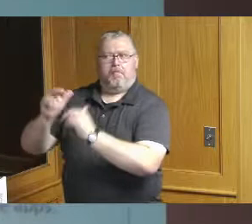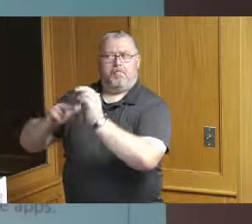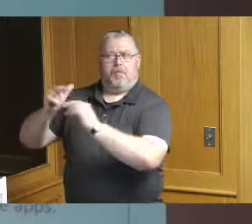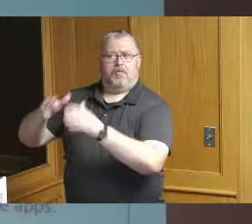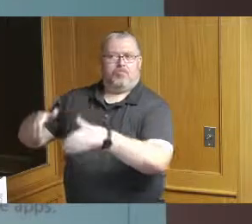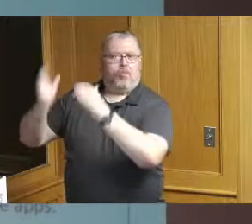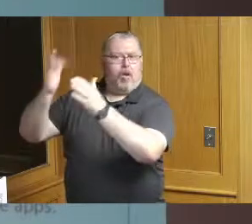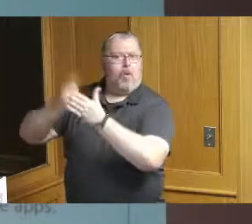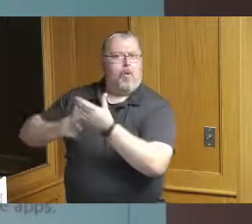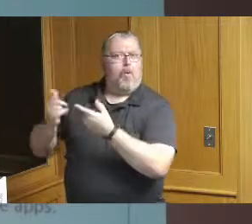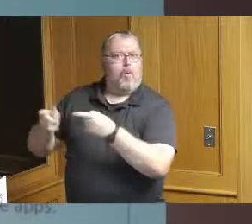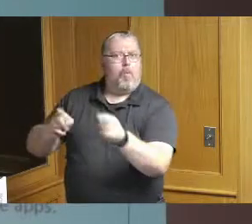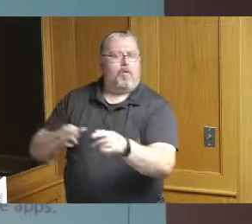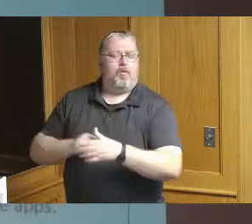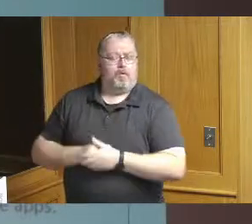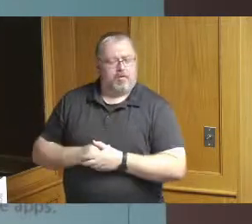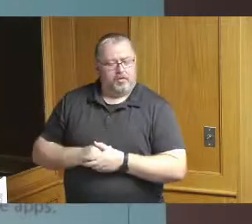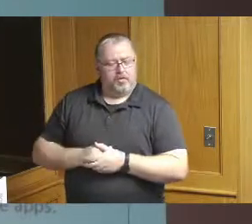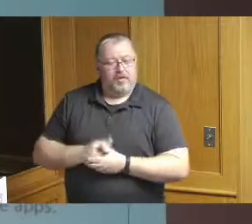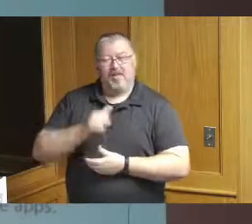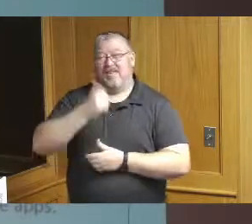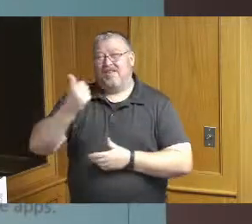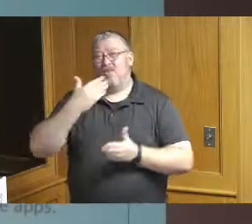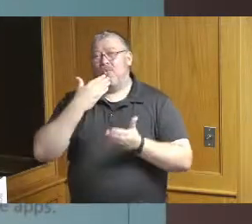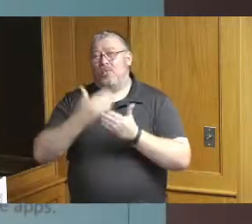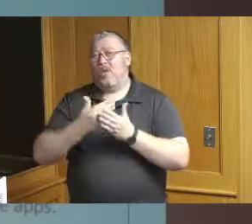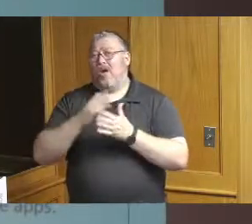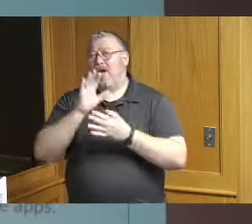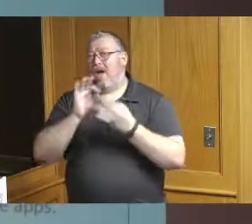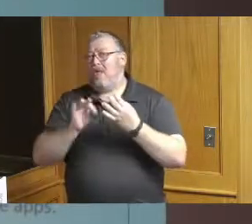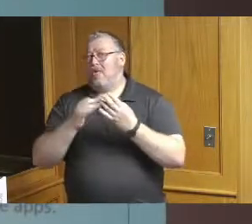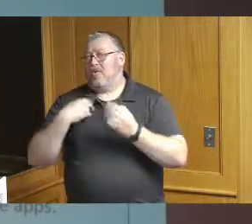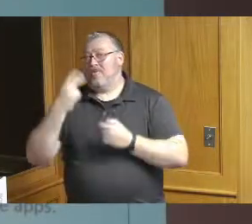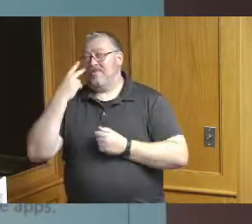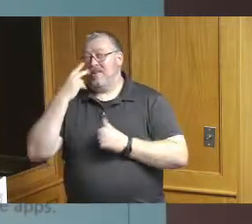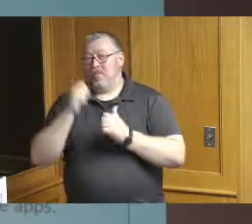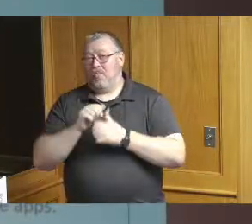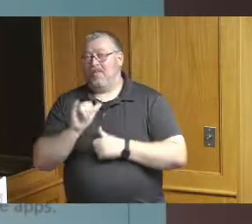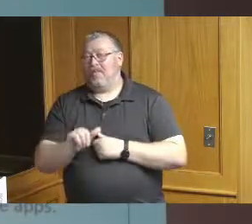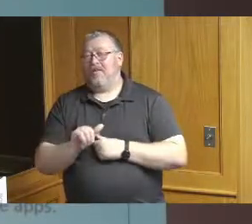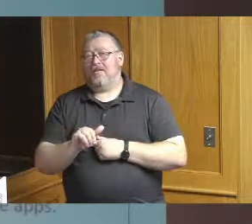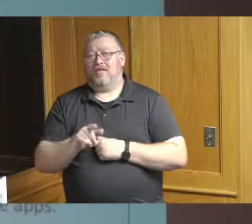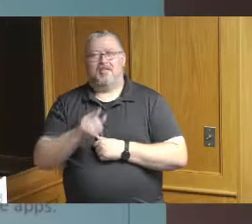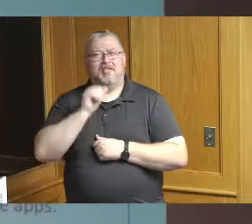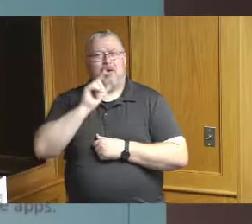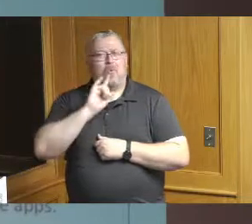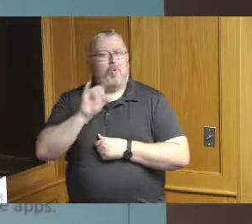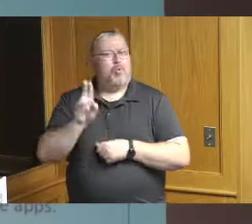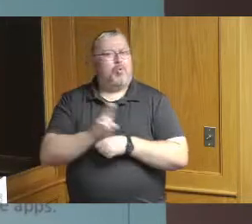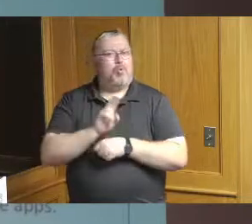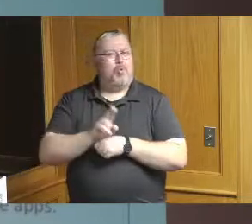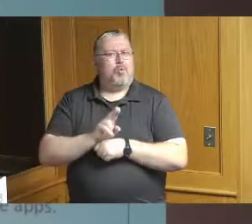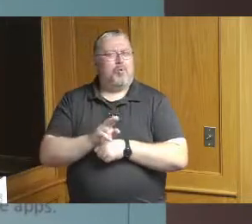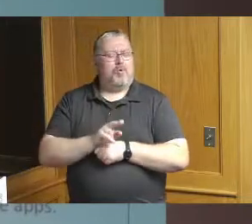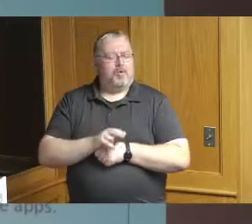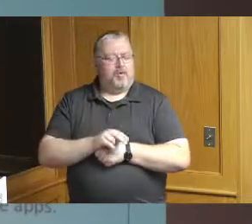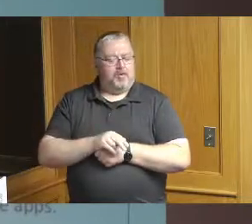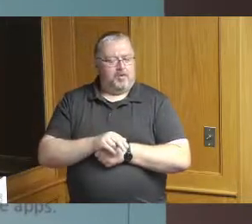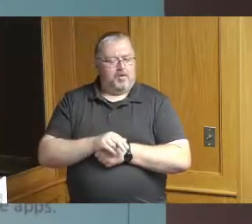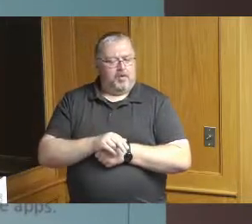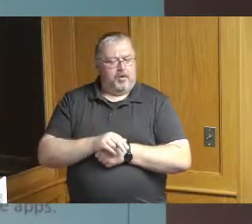well another great feature is that it's not only used for looking up research but many firms like